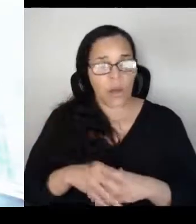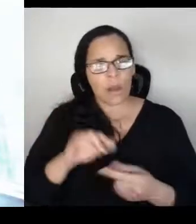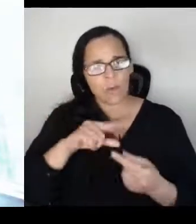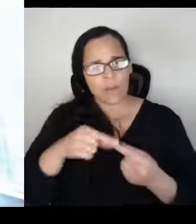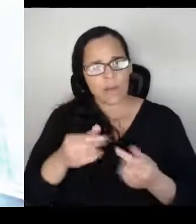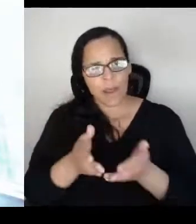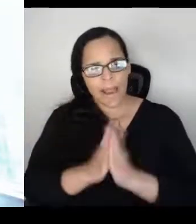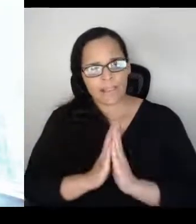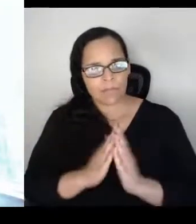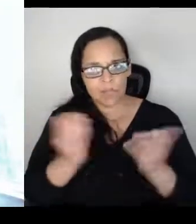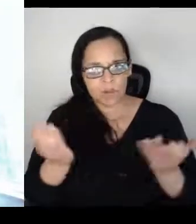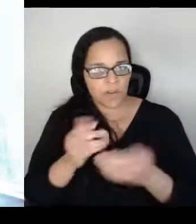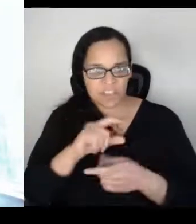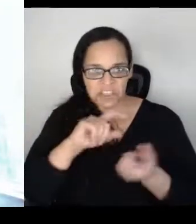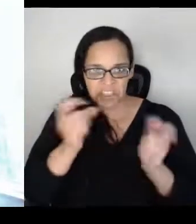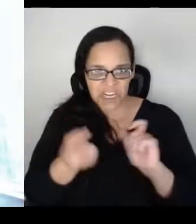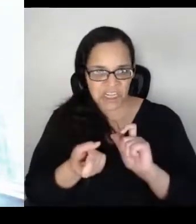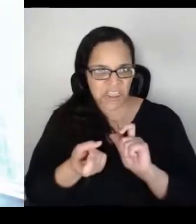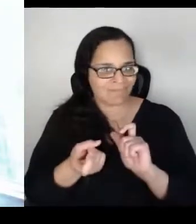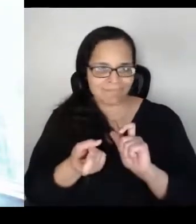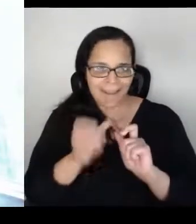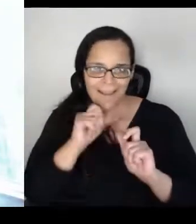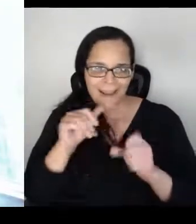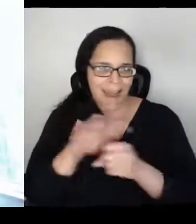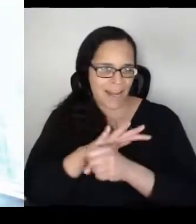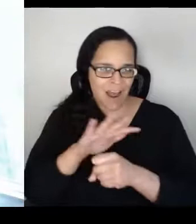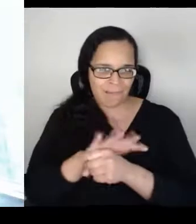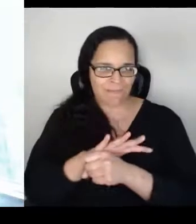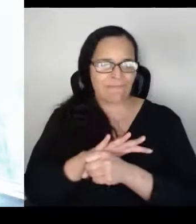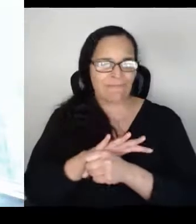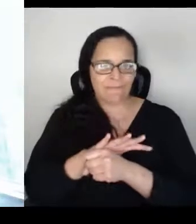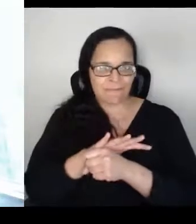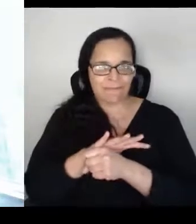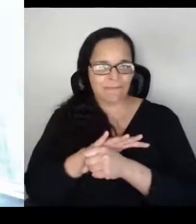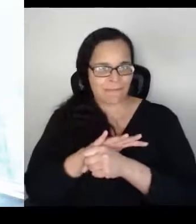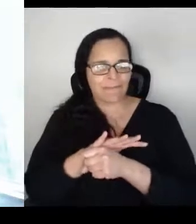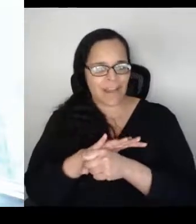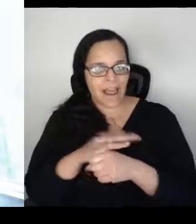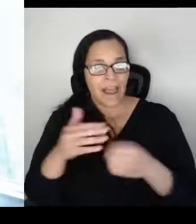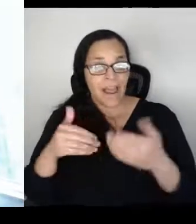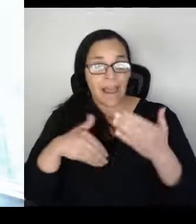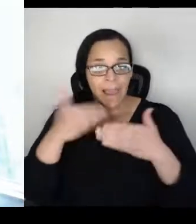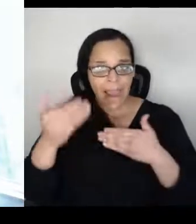not enough. After we had a presidential candidate